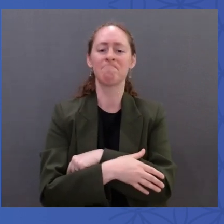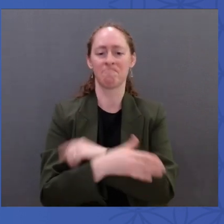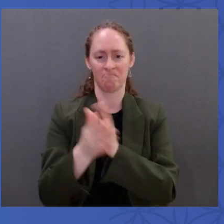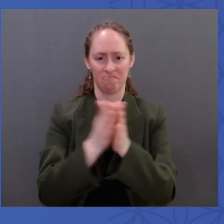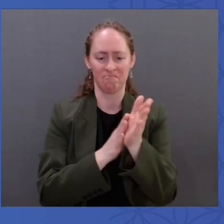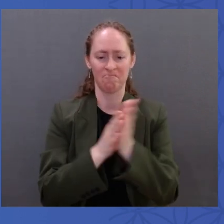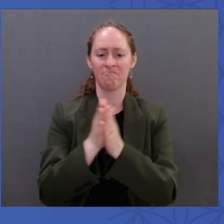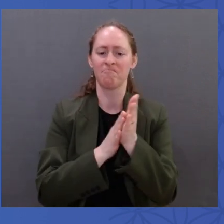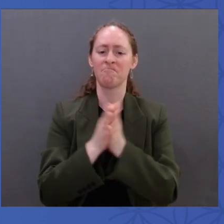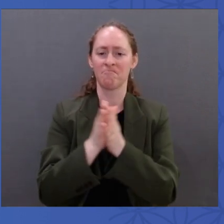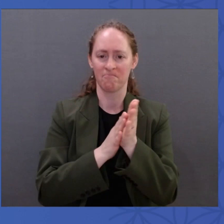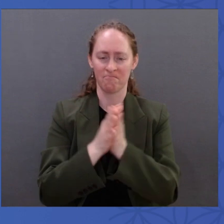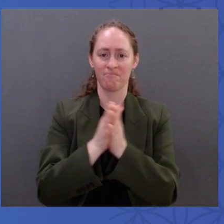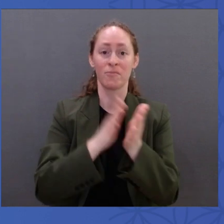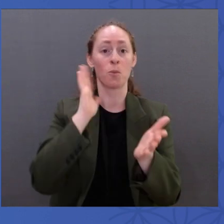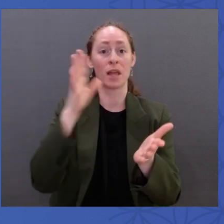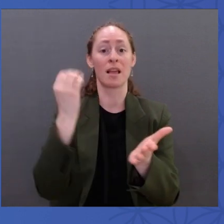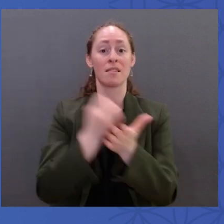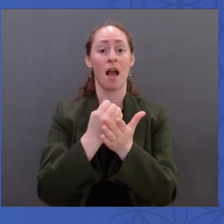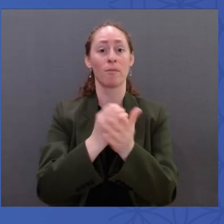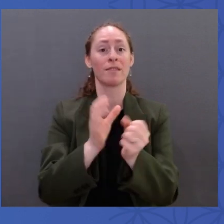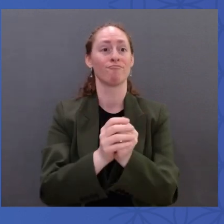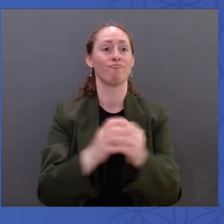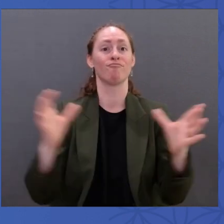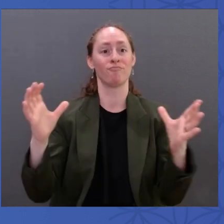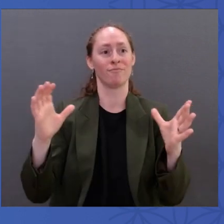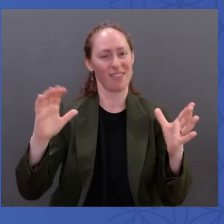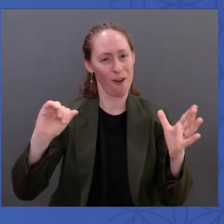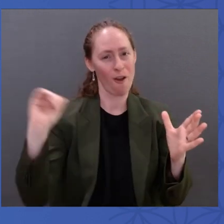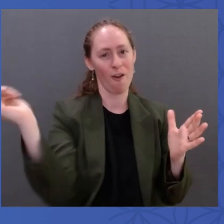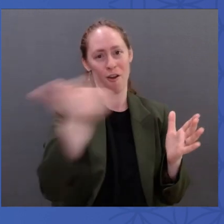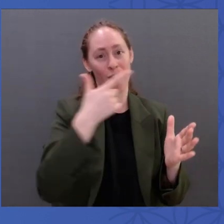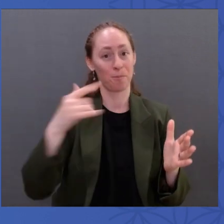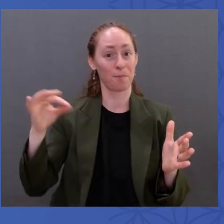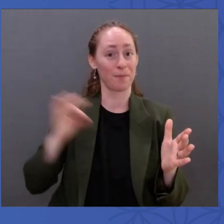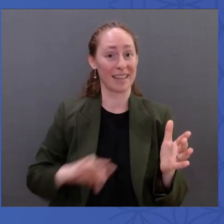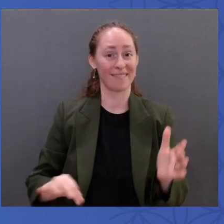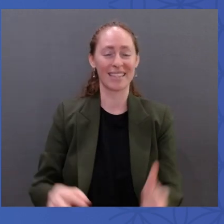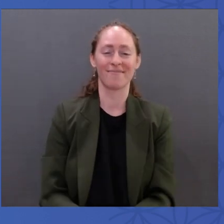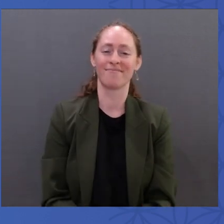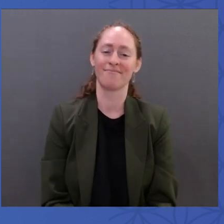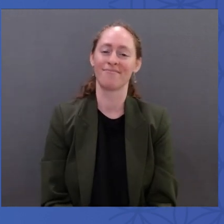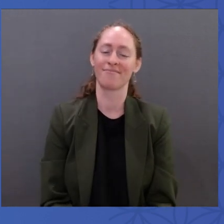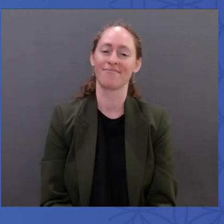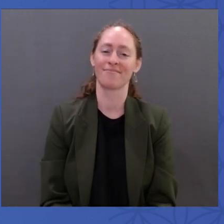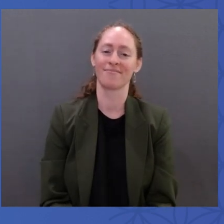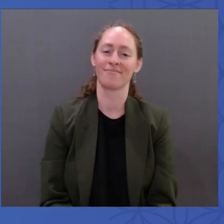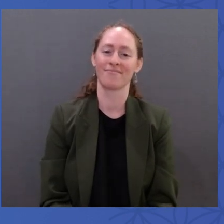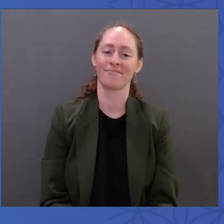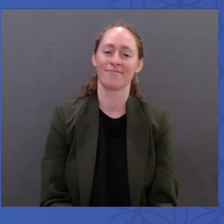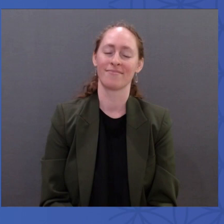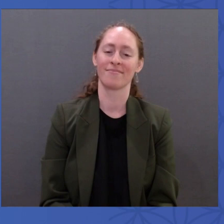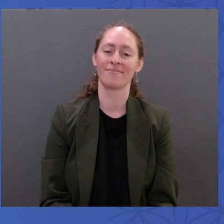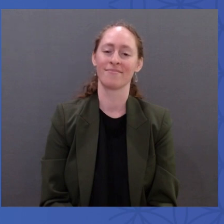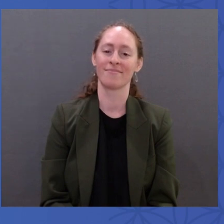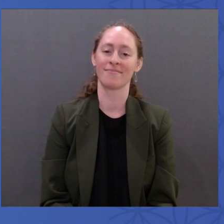for all of us and reap the most tangible benefits for our peoples. I thank you. Secretary Blinken: Thank you very much,